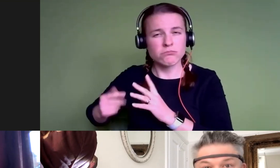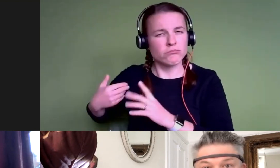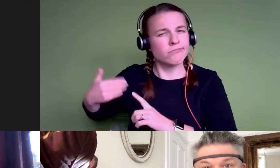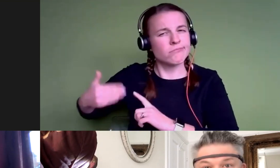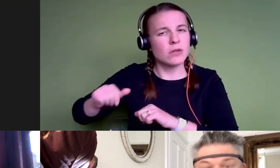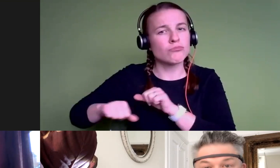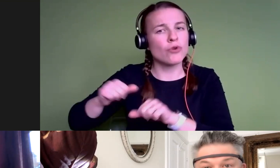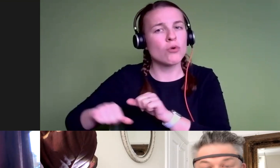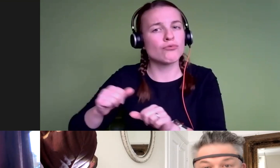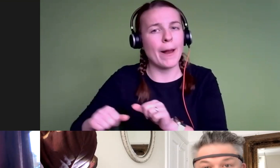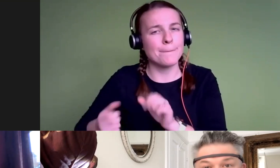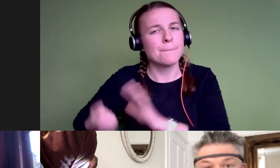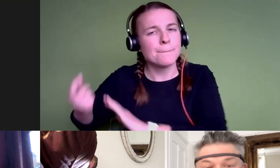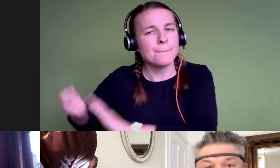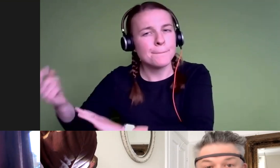everybody here today. Justin has worked with